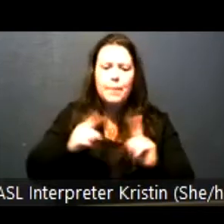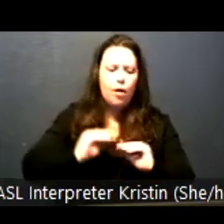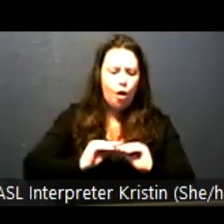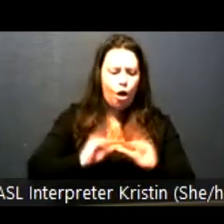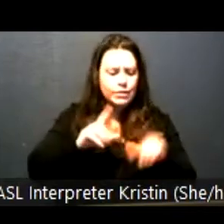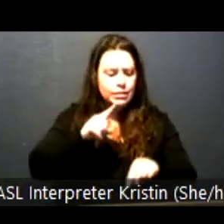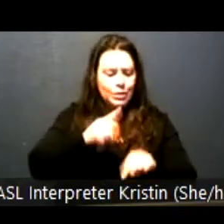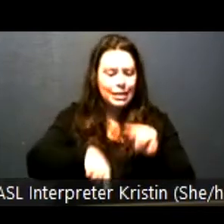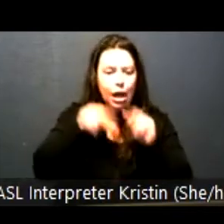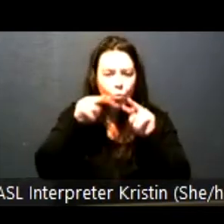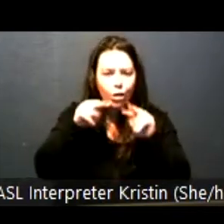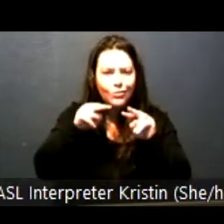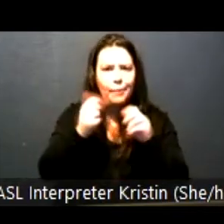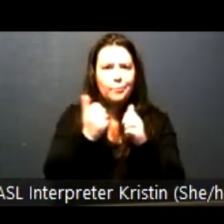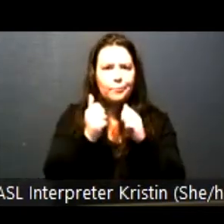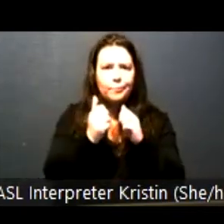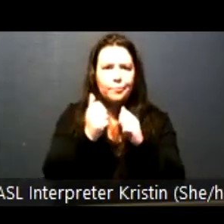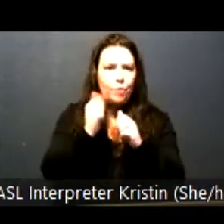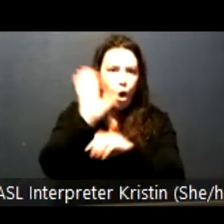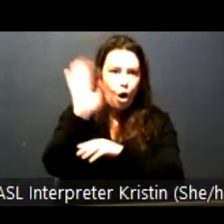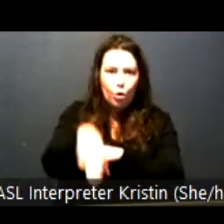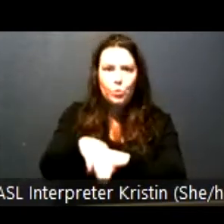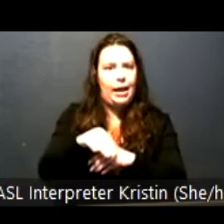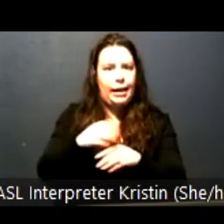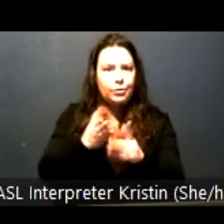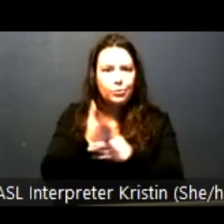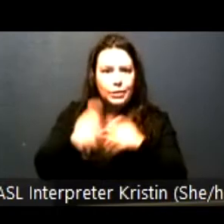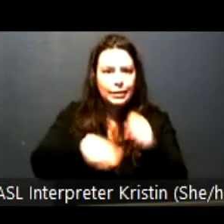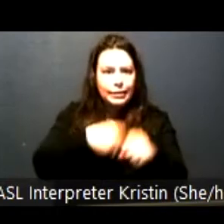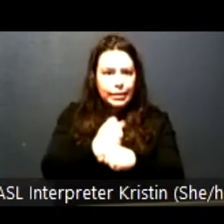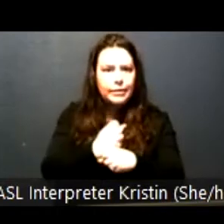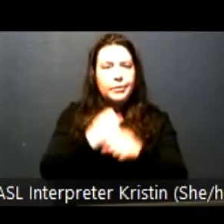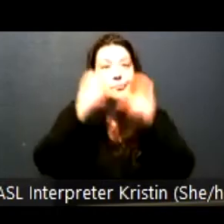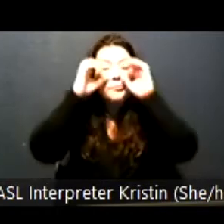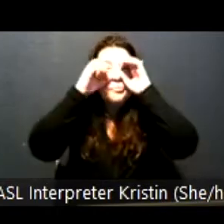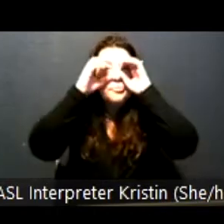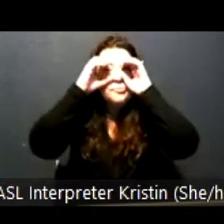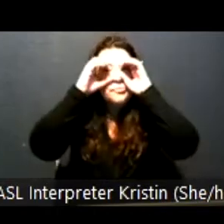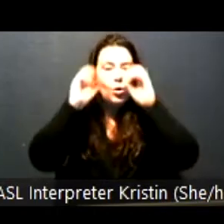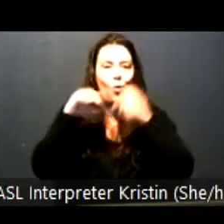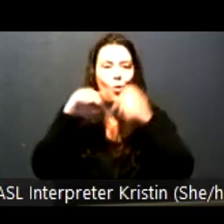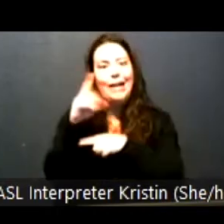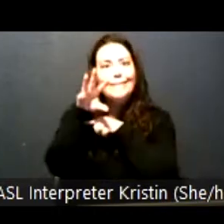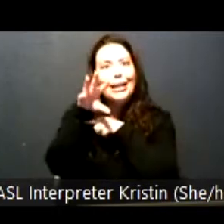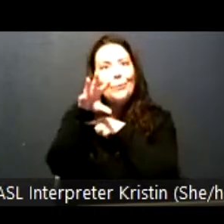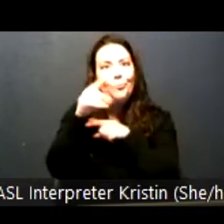of binoculars or a film camera, so studying birds requires us to use really secret agent tools like